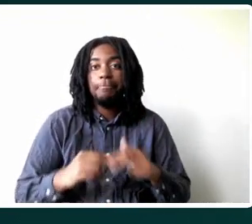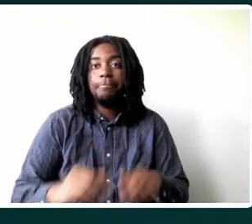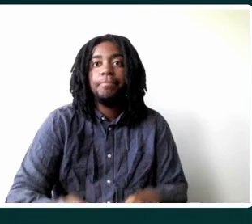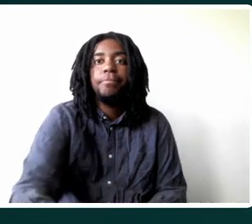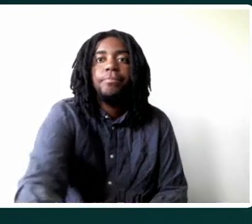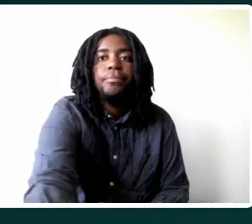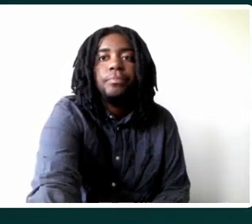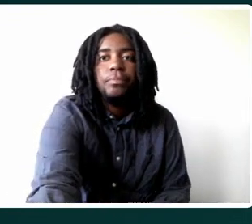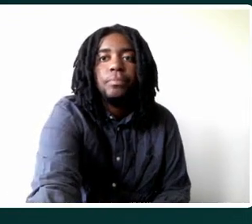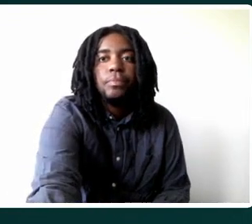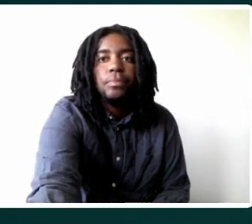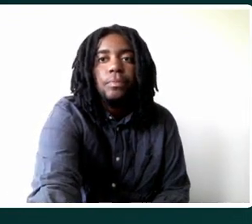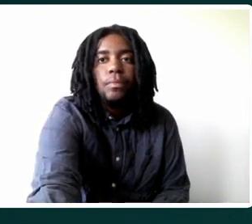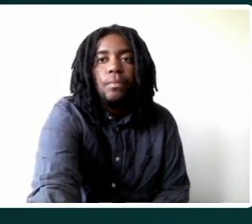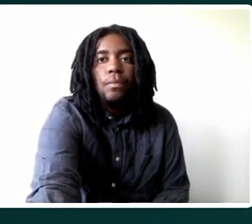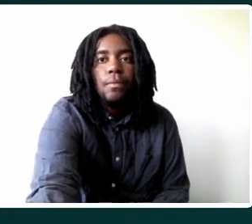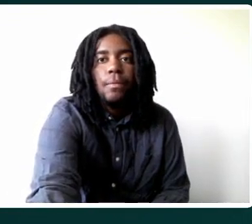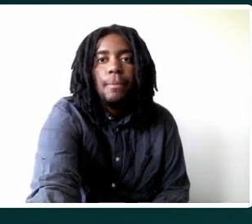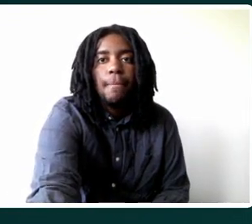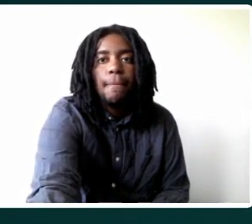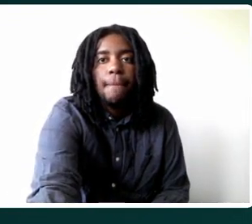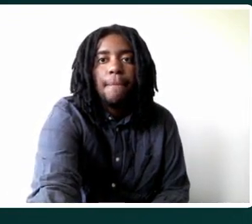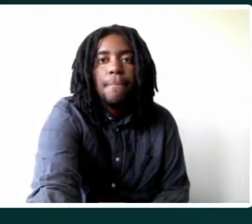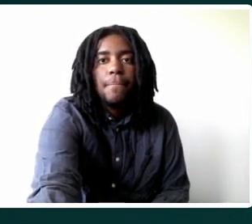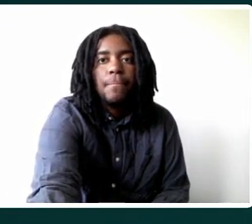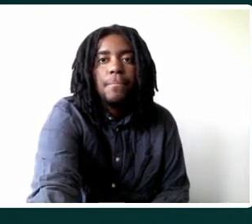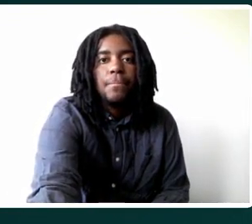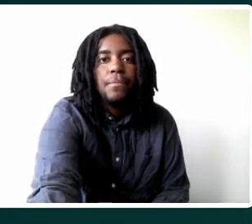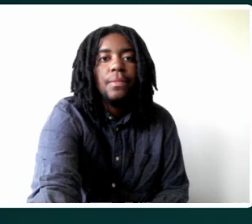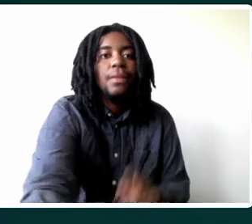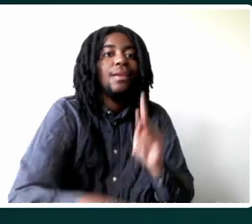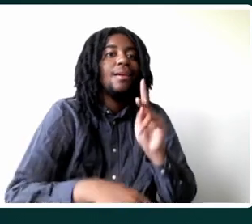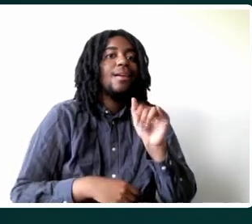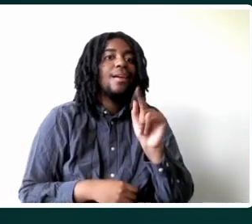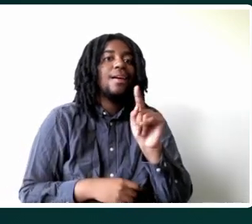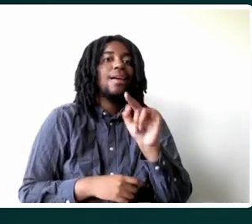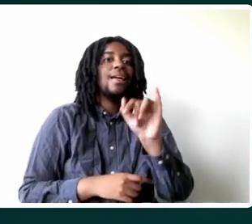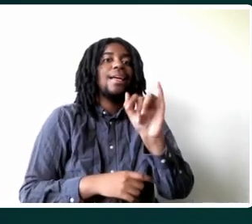So, as Katie said, the very first design cycle of -- we decided to use again,